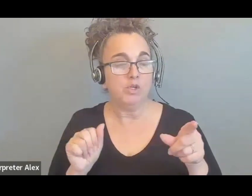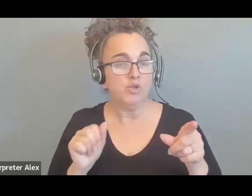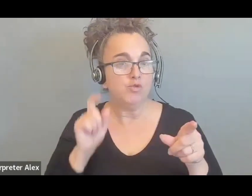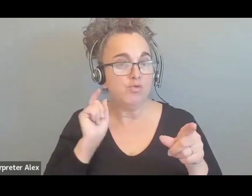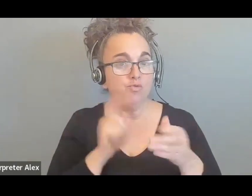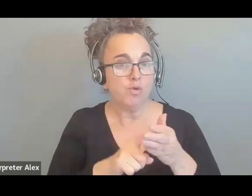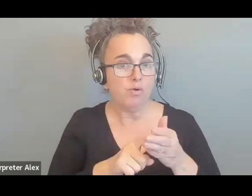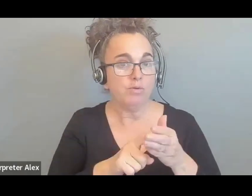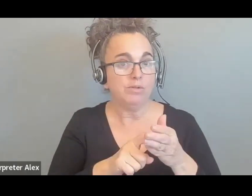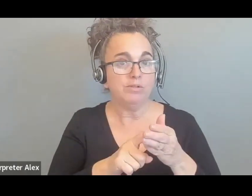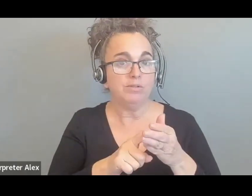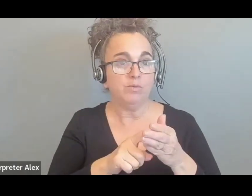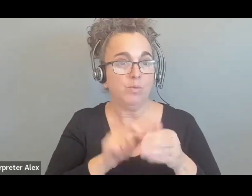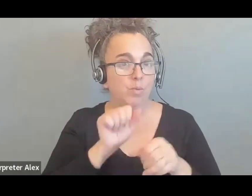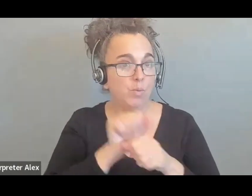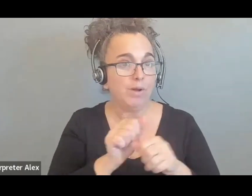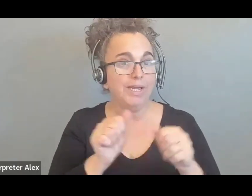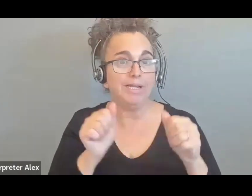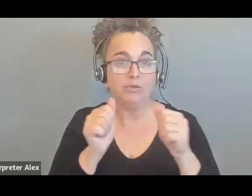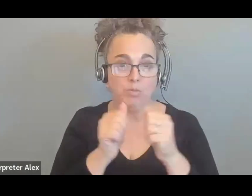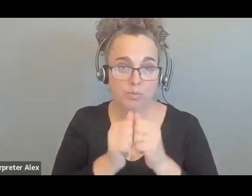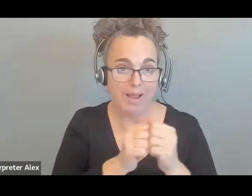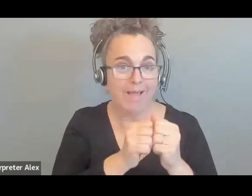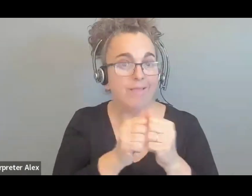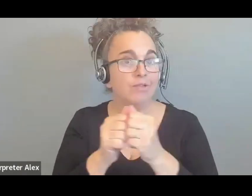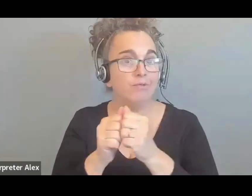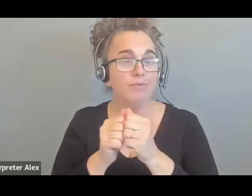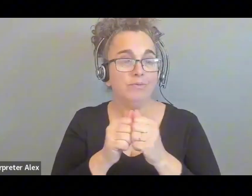working together, working in teams,